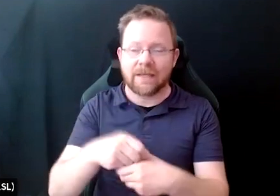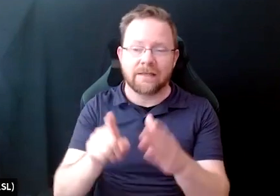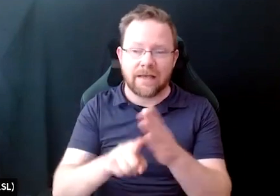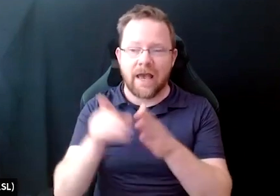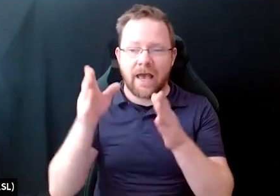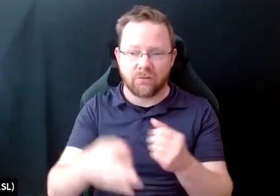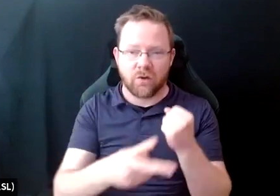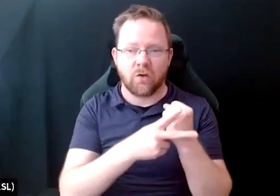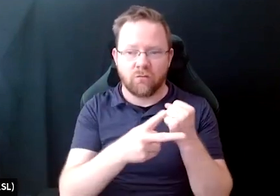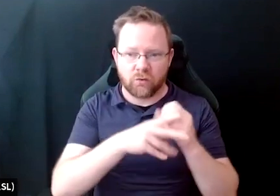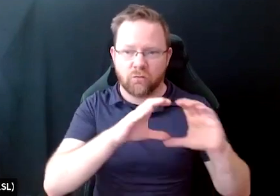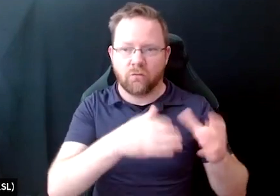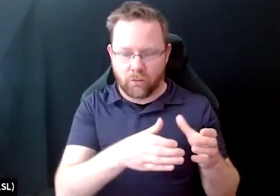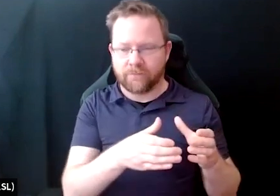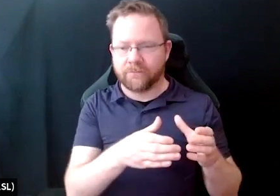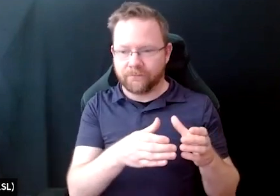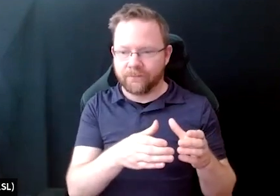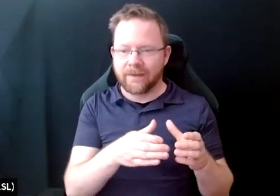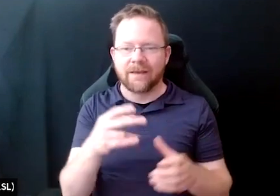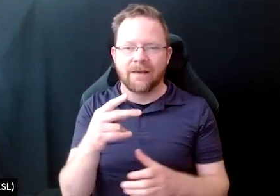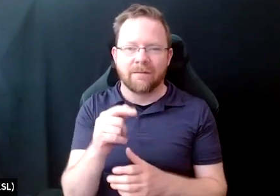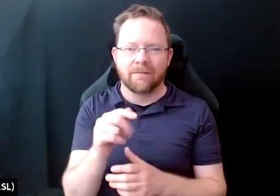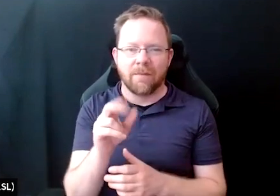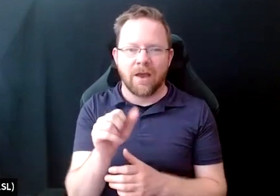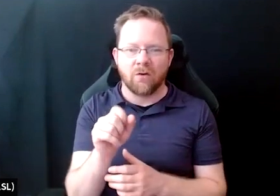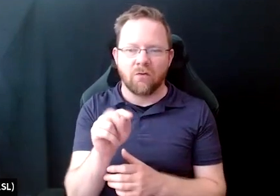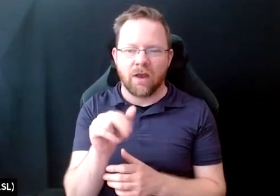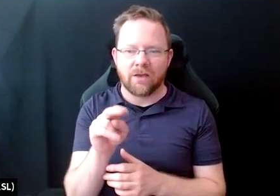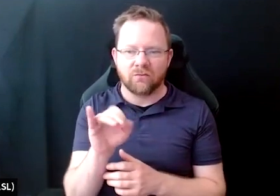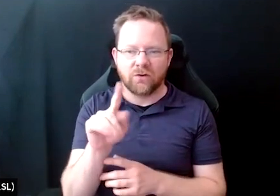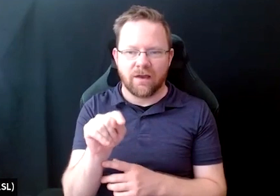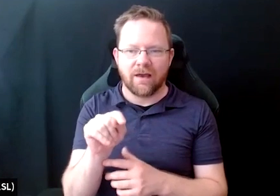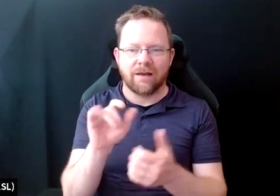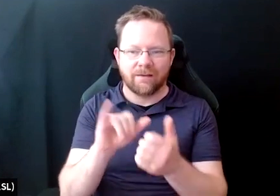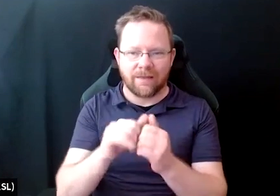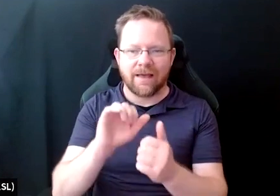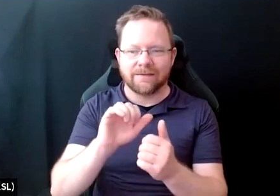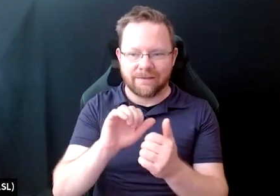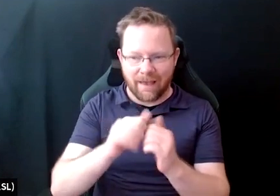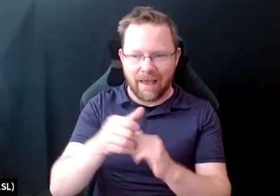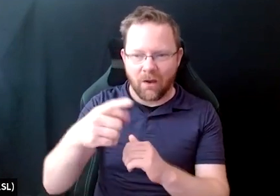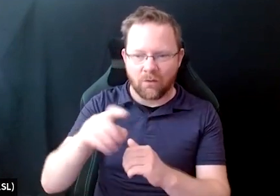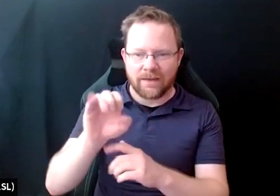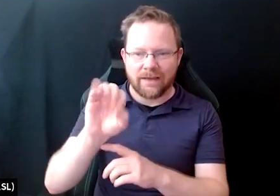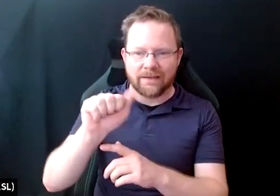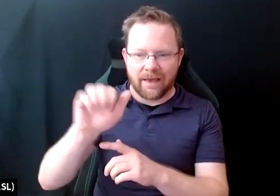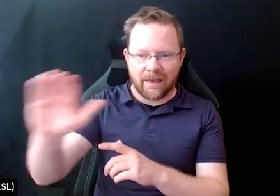That's how the parastronauts were hired by ESA after the selection.